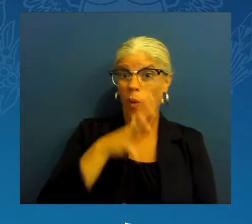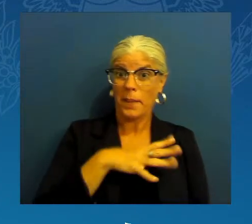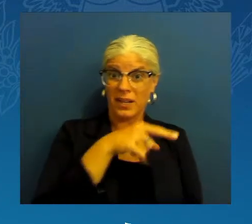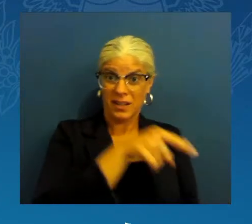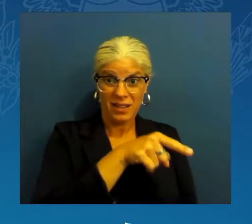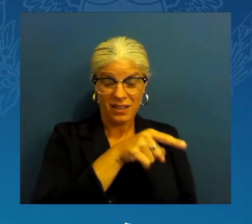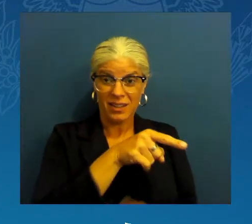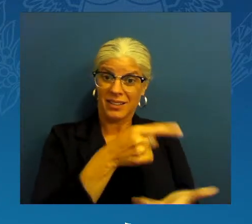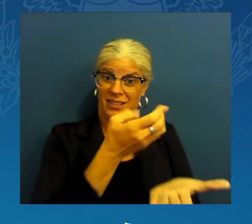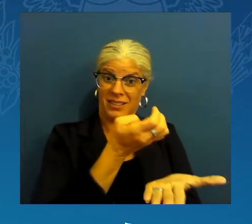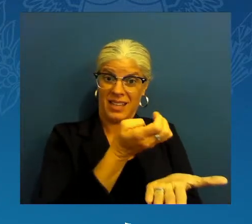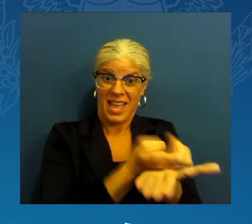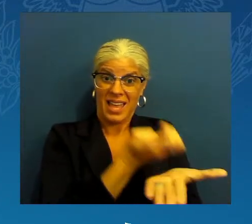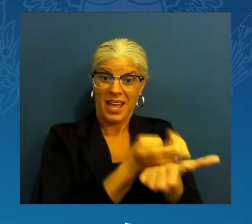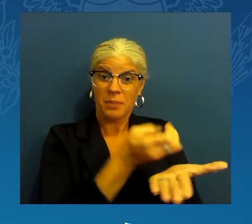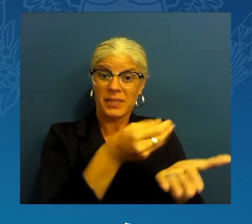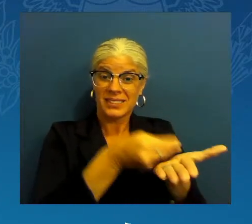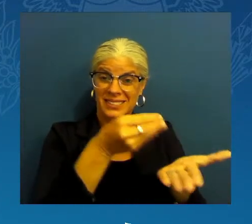and all of society benefits.